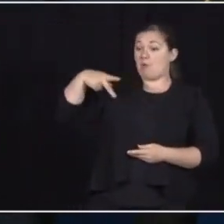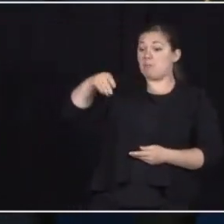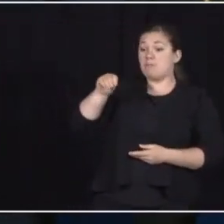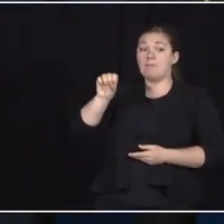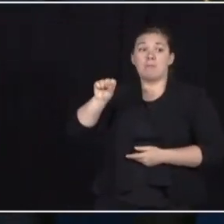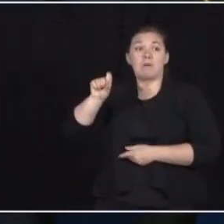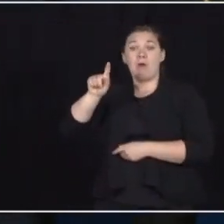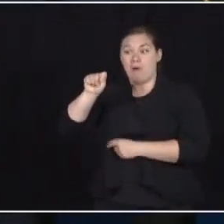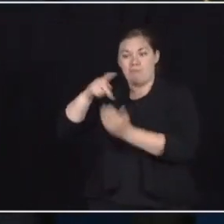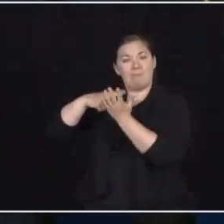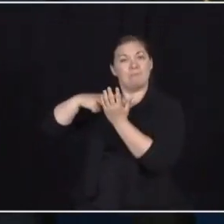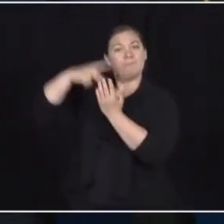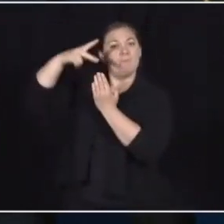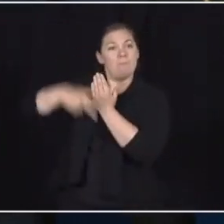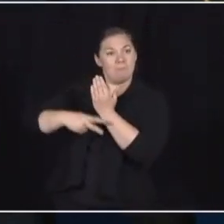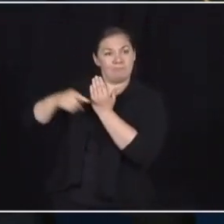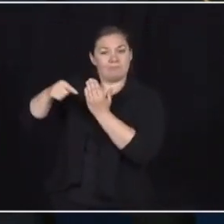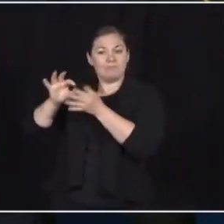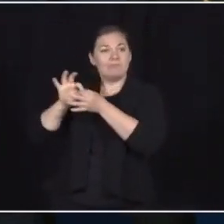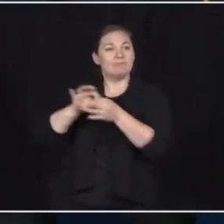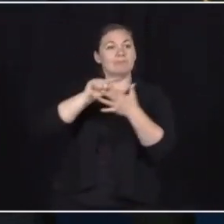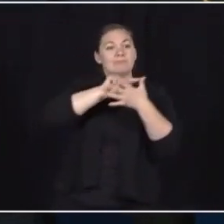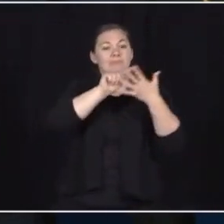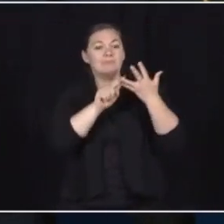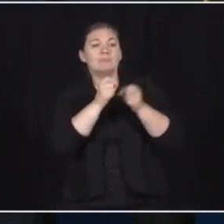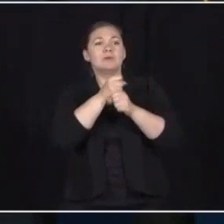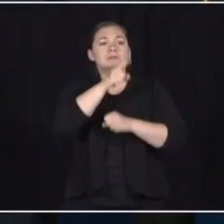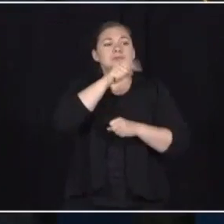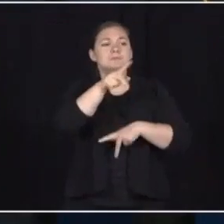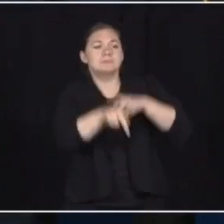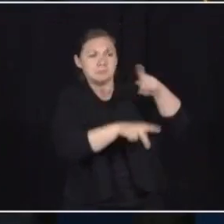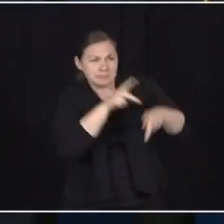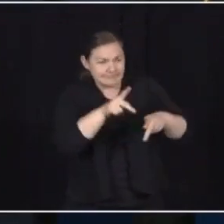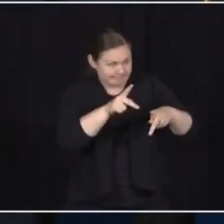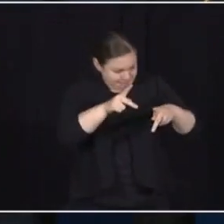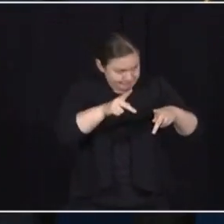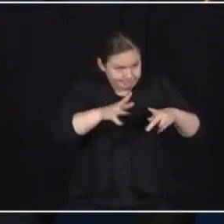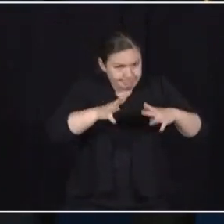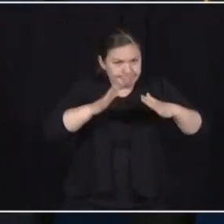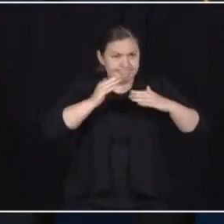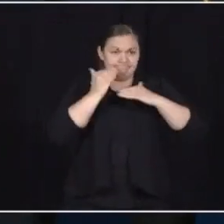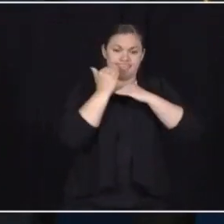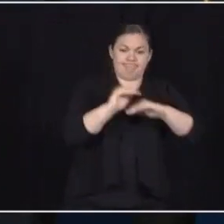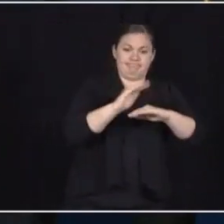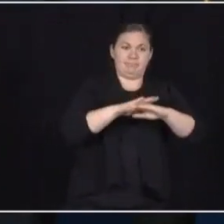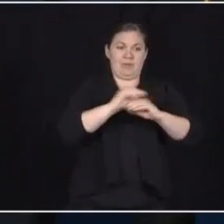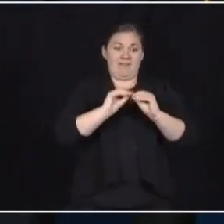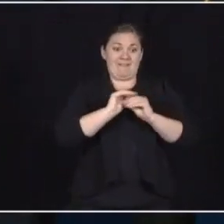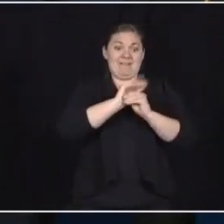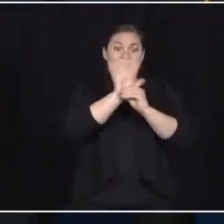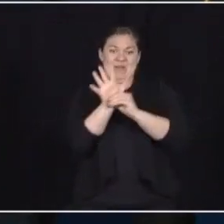businesses to take five key actions to stop the spread of COVID-19. Over 100